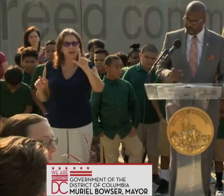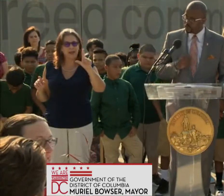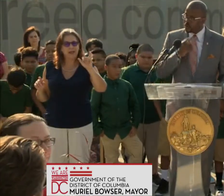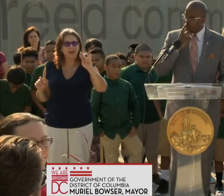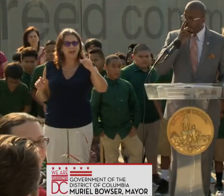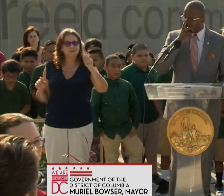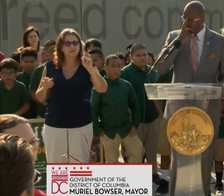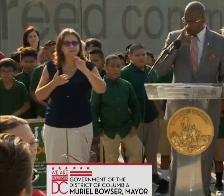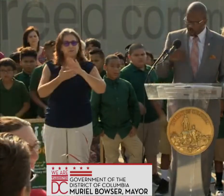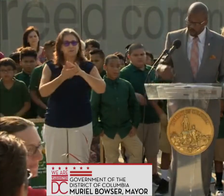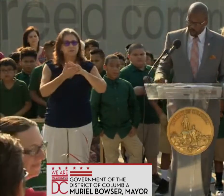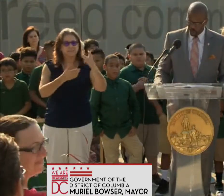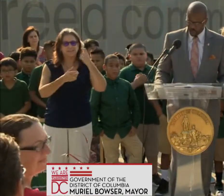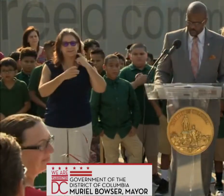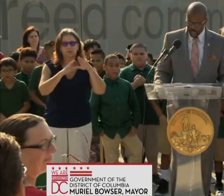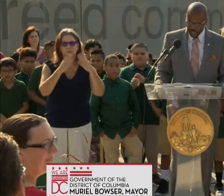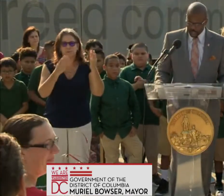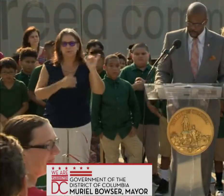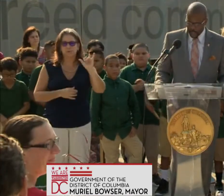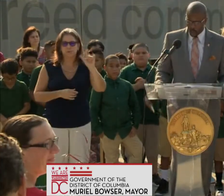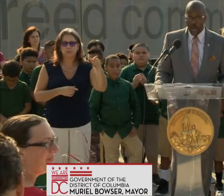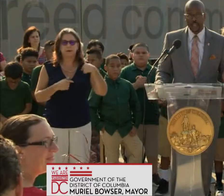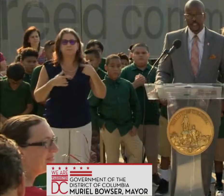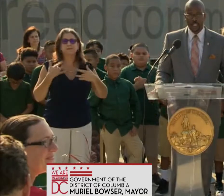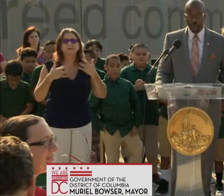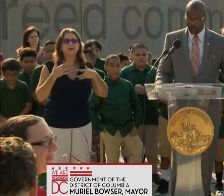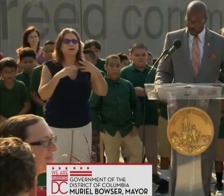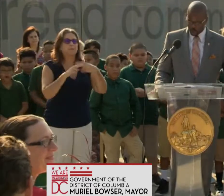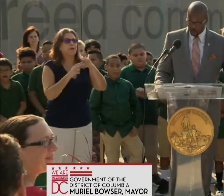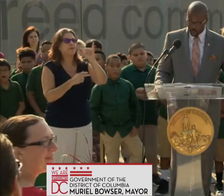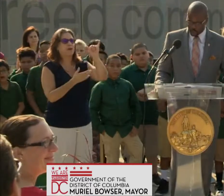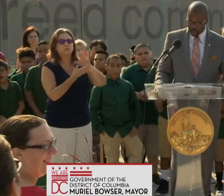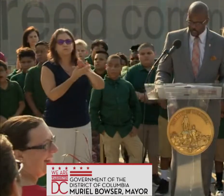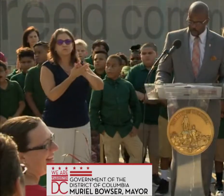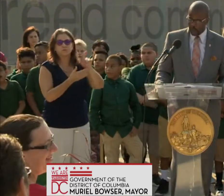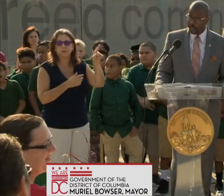also we're excited about Watkins Elementary School we just celebrated